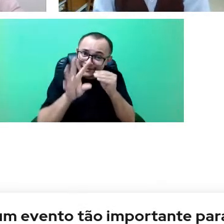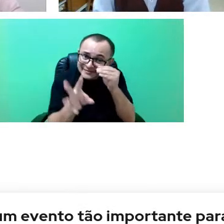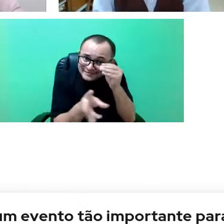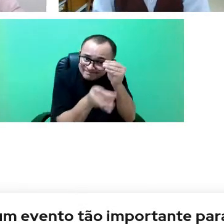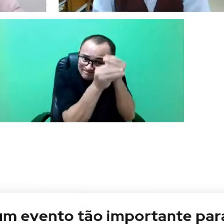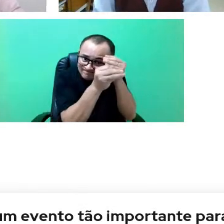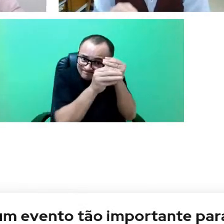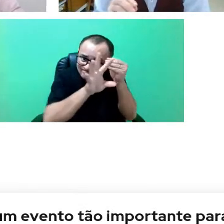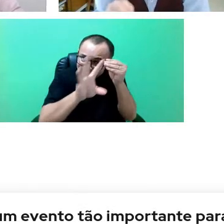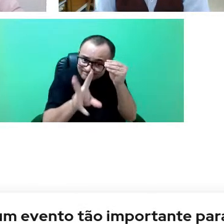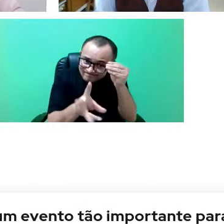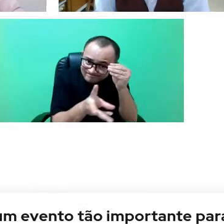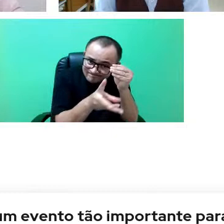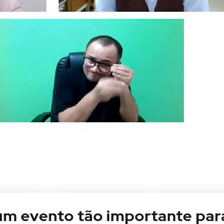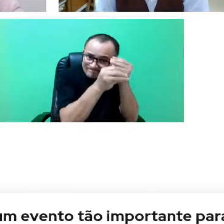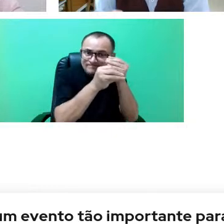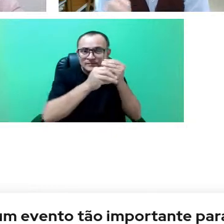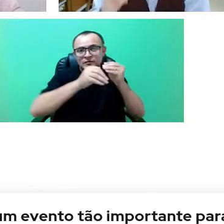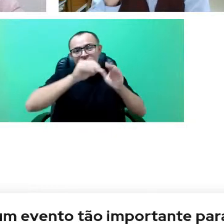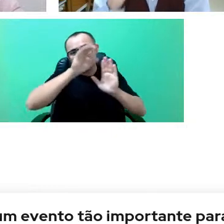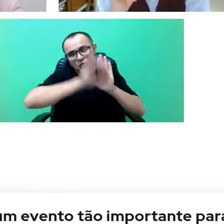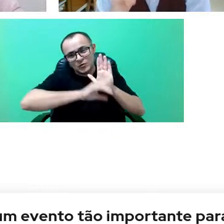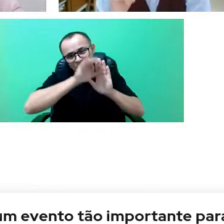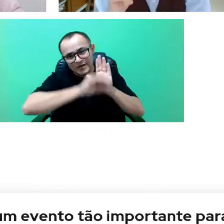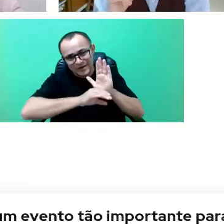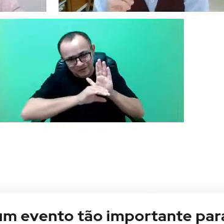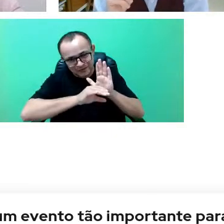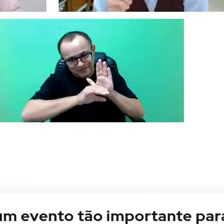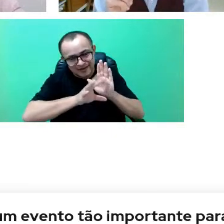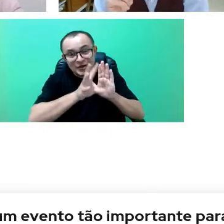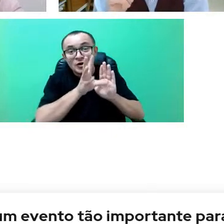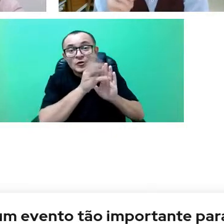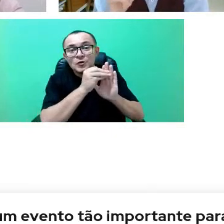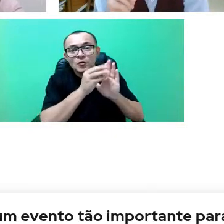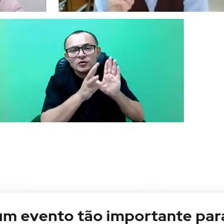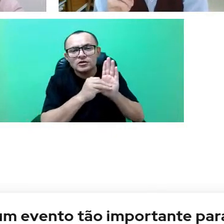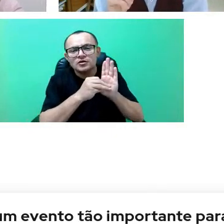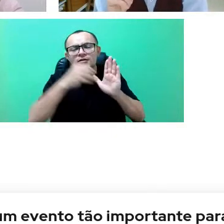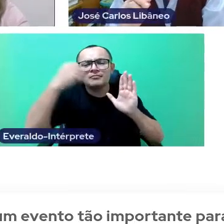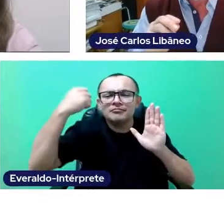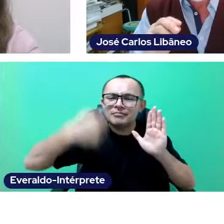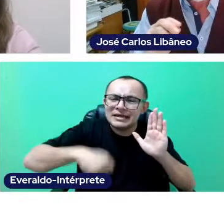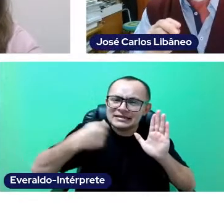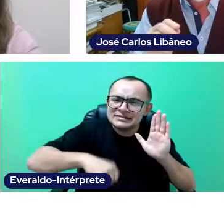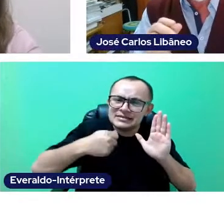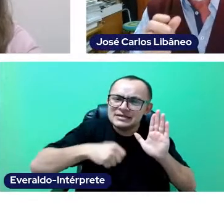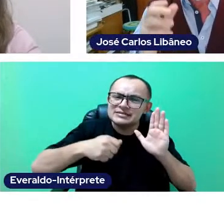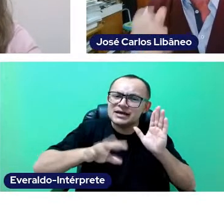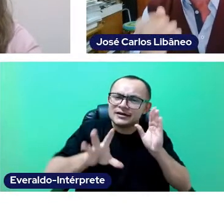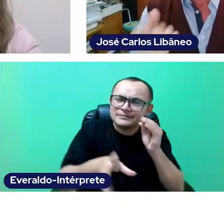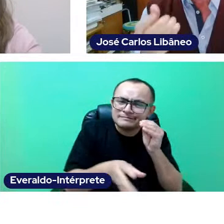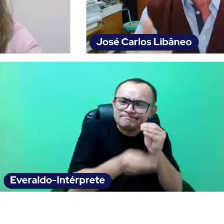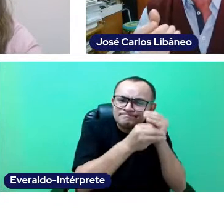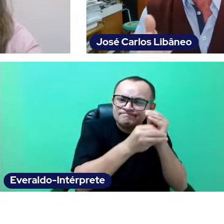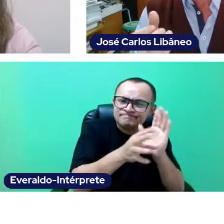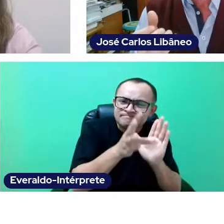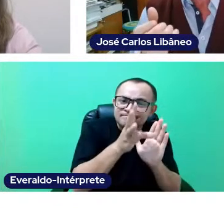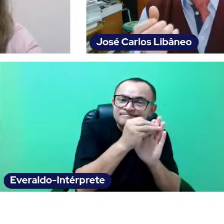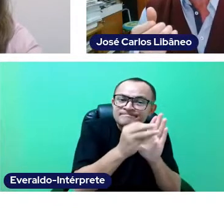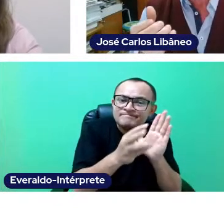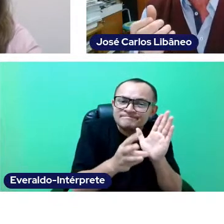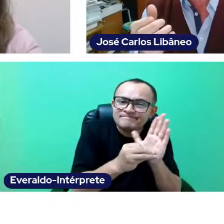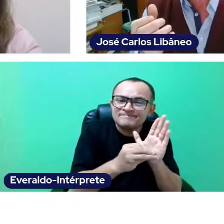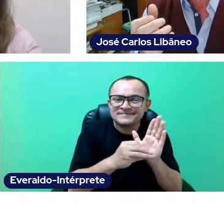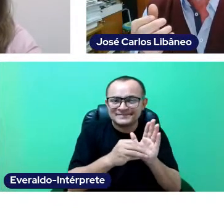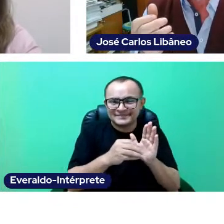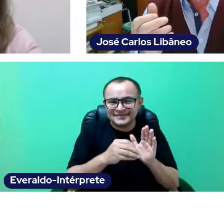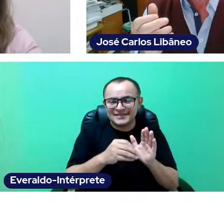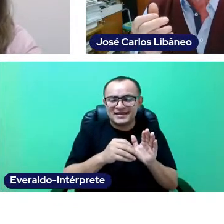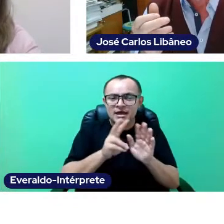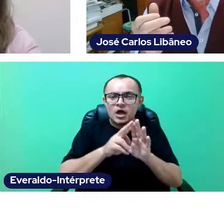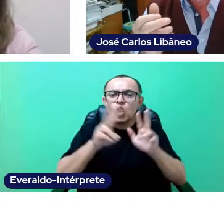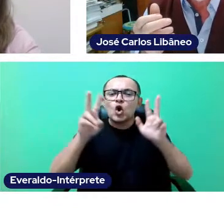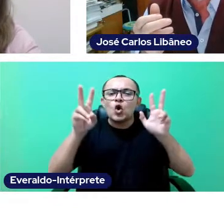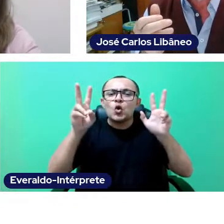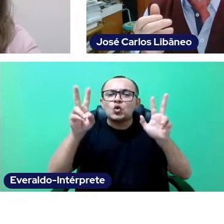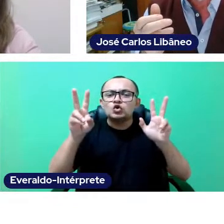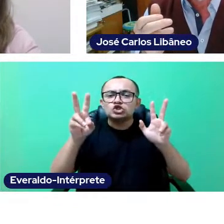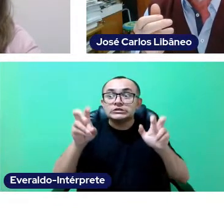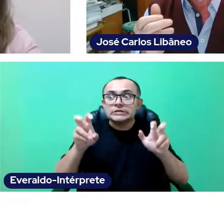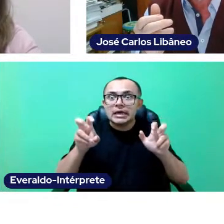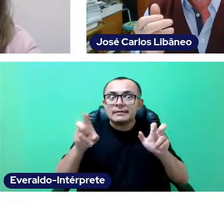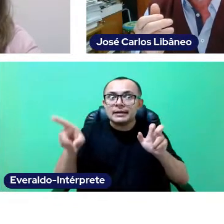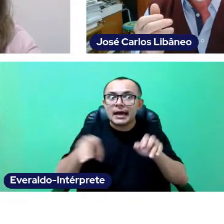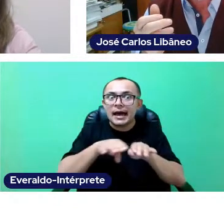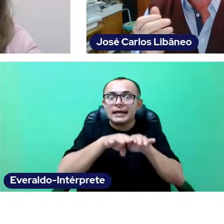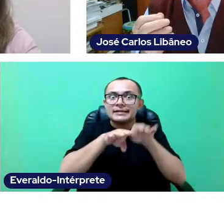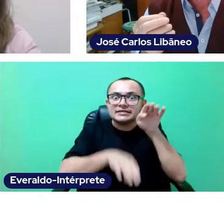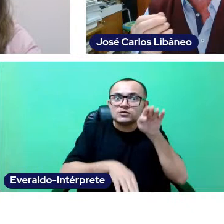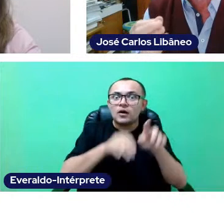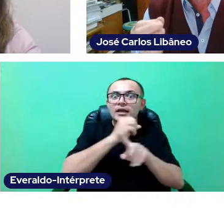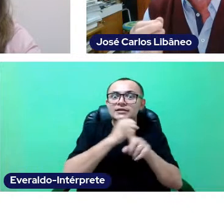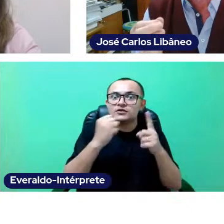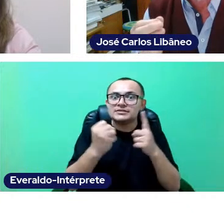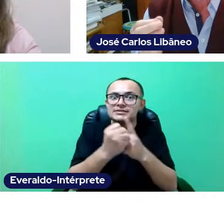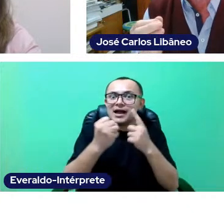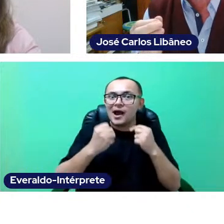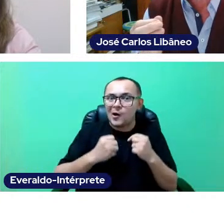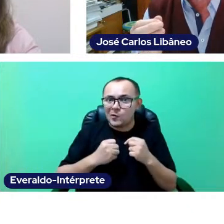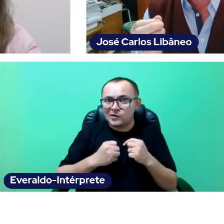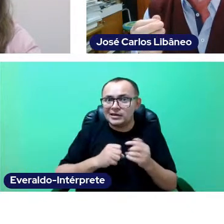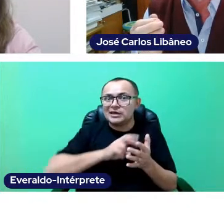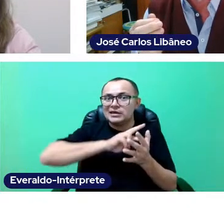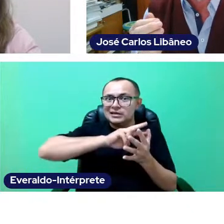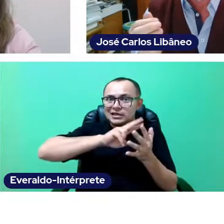Introduced into the content. It is necessary to insert into our work with the school subjects those matters that surface from the social inequalities and socio-cultural diversity.